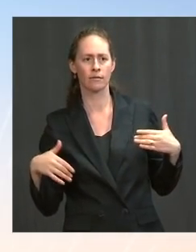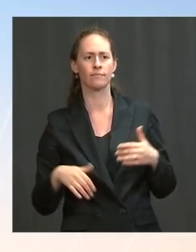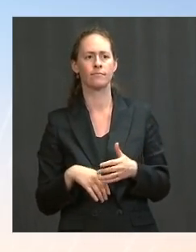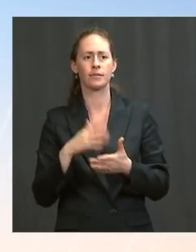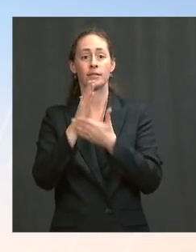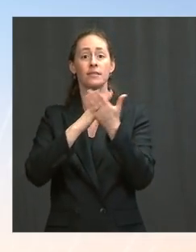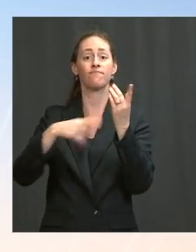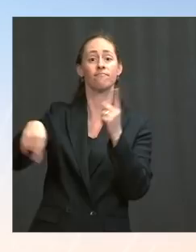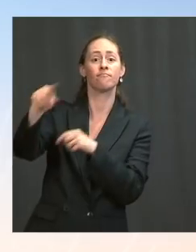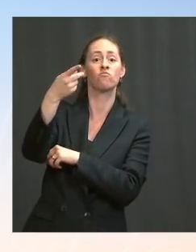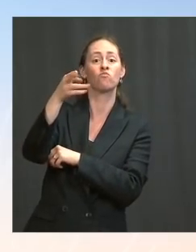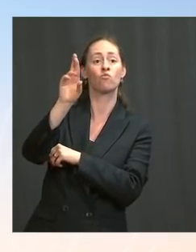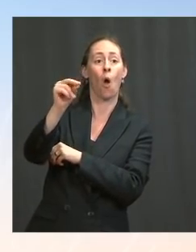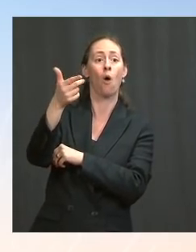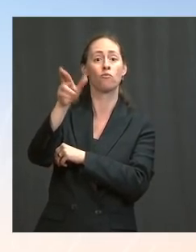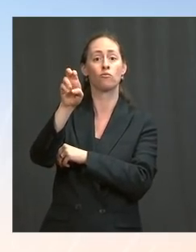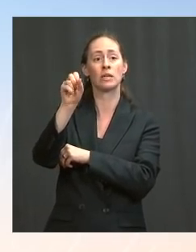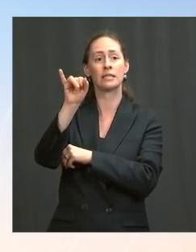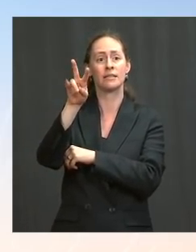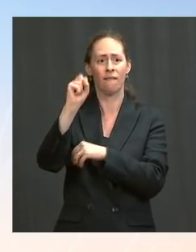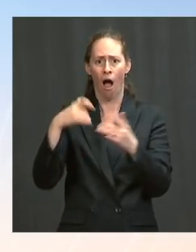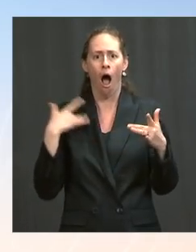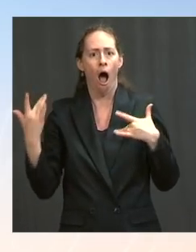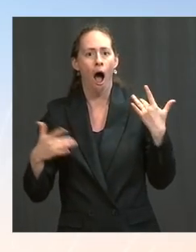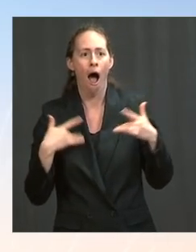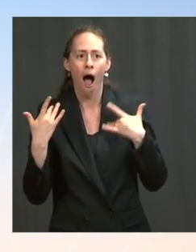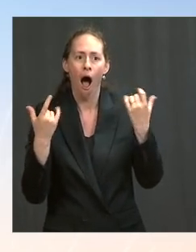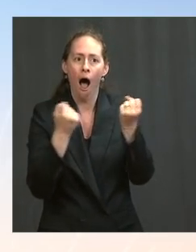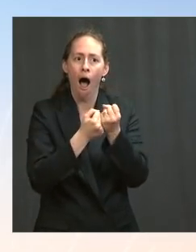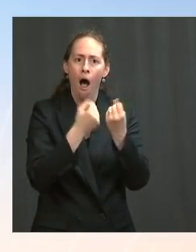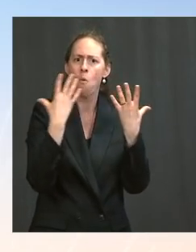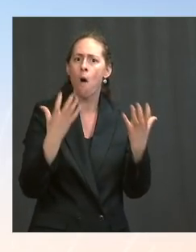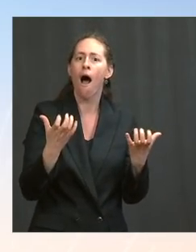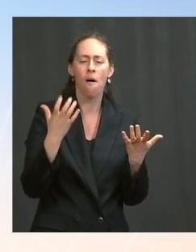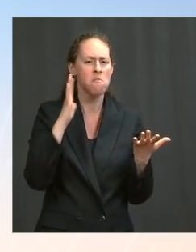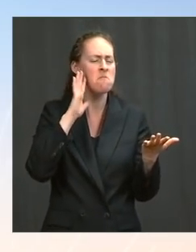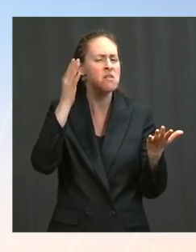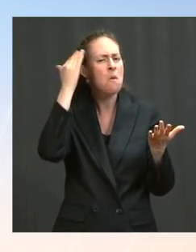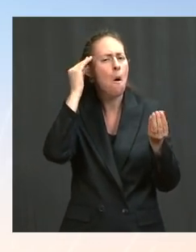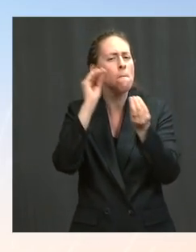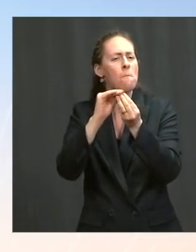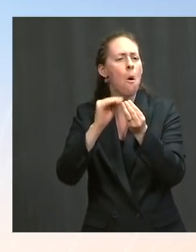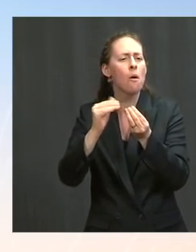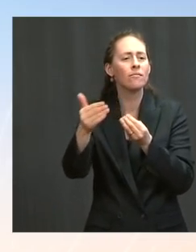would be excited about and support. And certainly -- I mentioned earlier -- removing lead from drinking water.